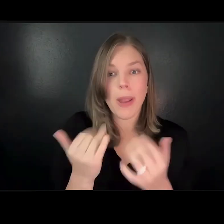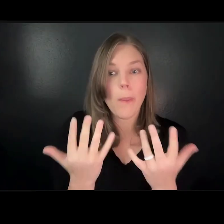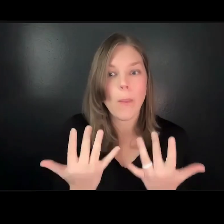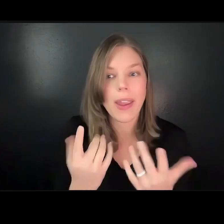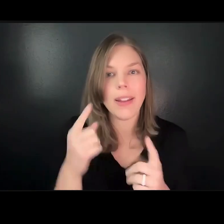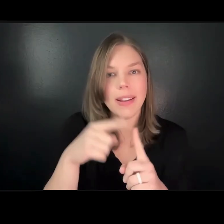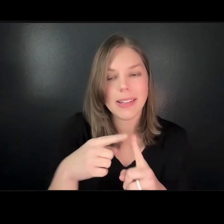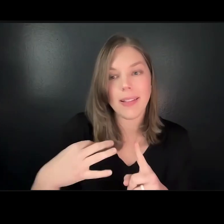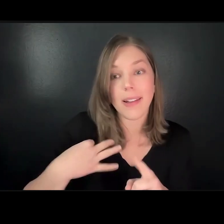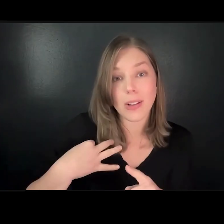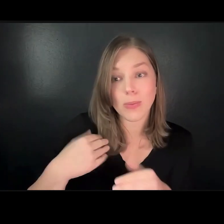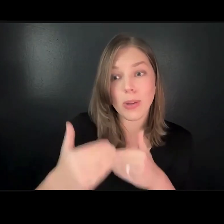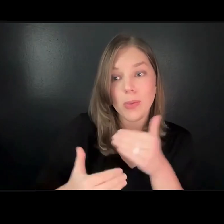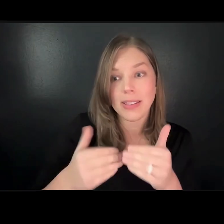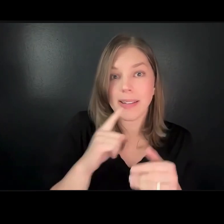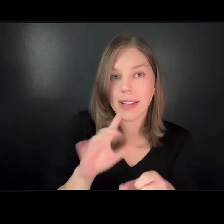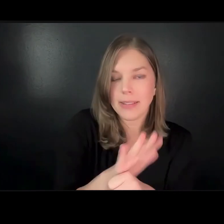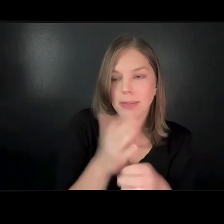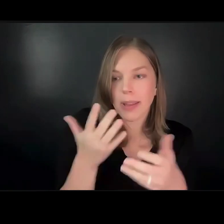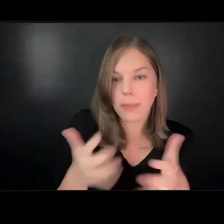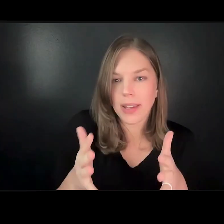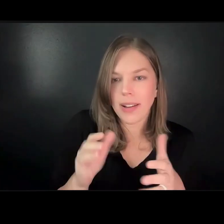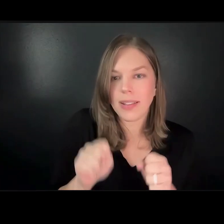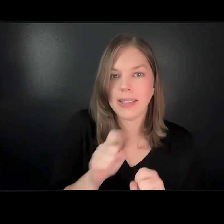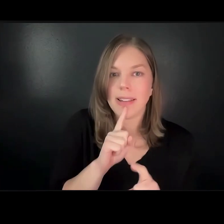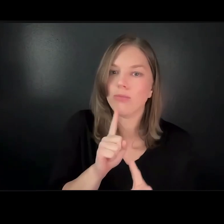By waiting until an eligibility process has been completed,